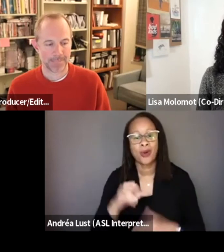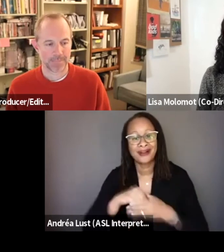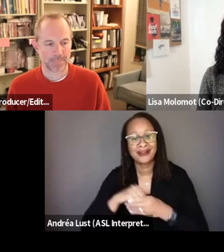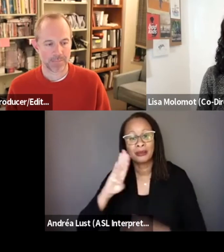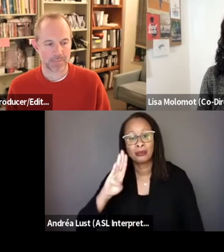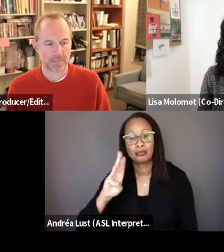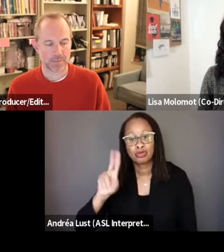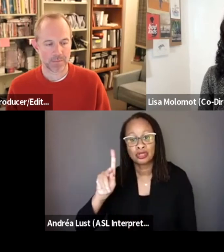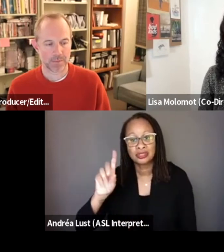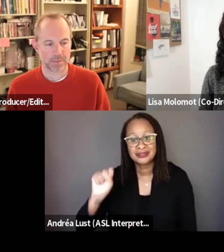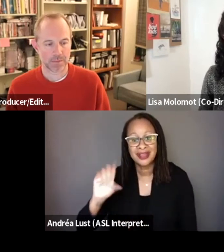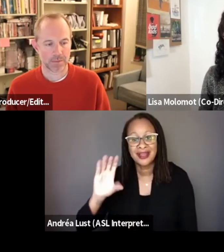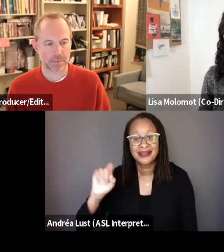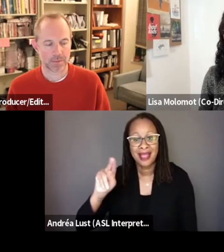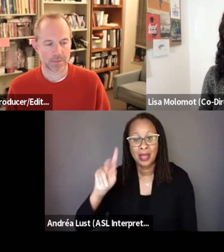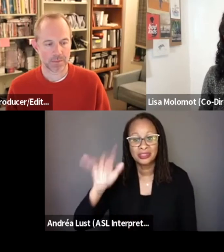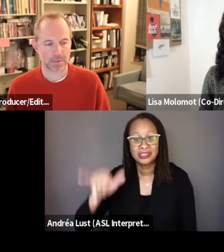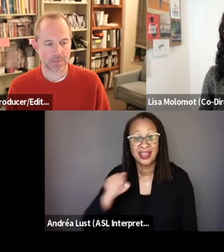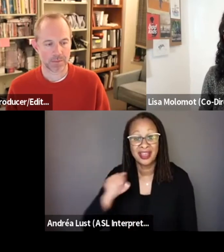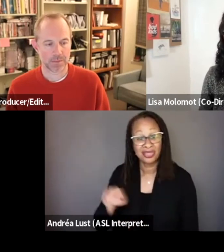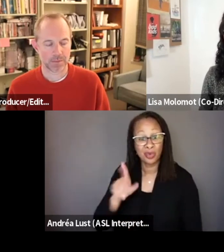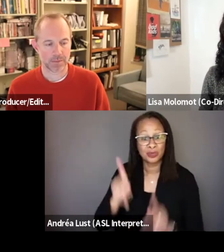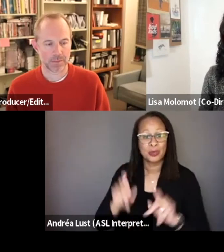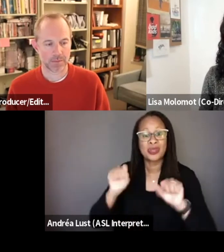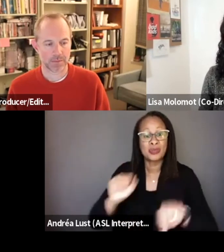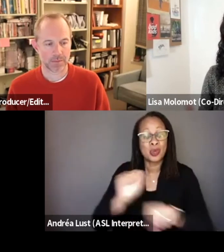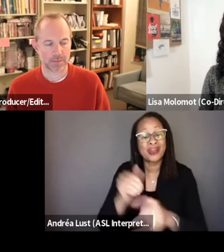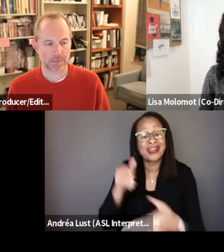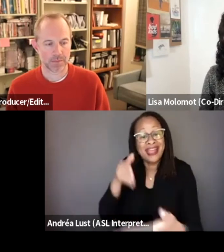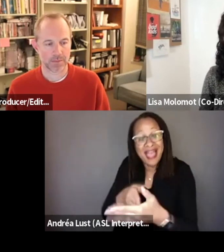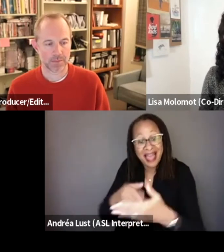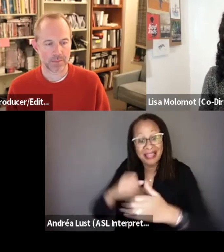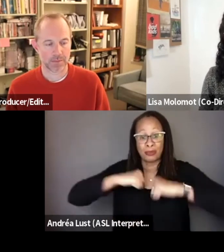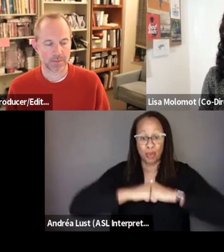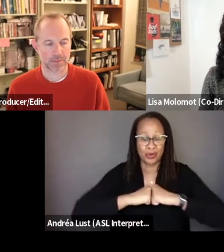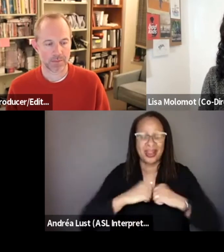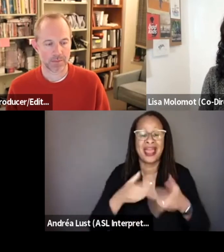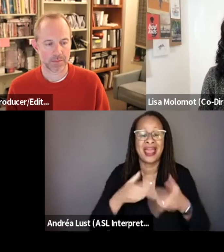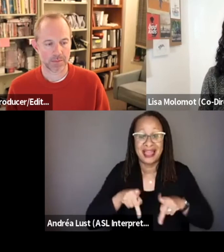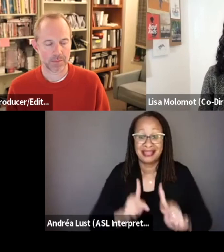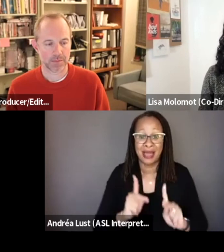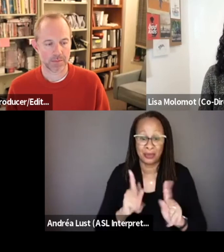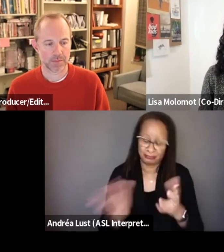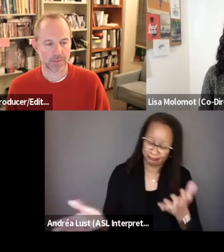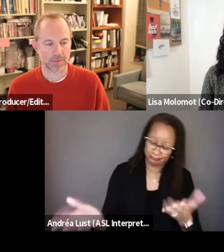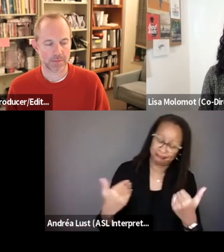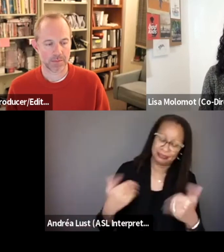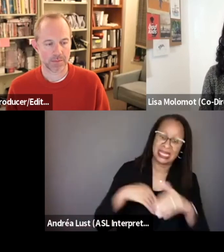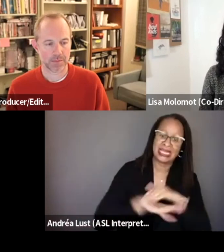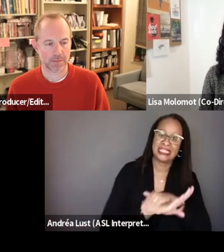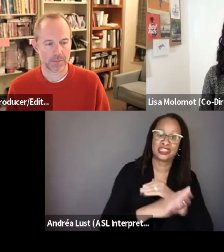those people could be working at the border and letting people come in. I mean, we do need workers.